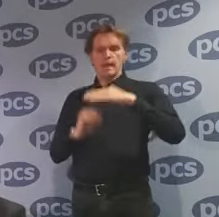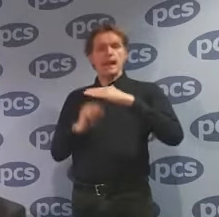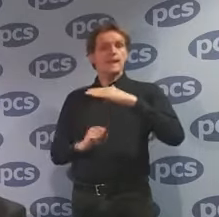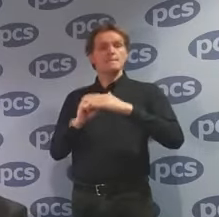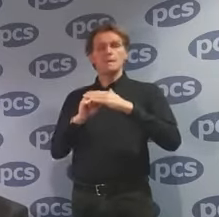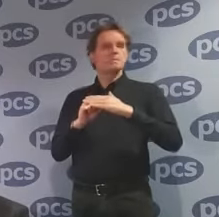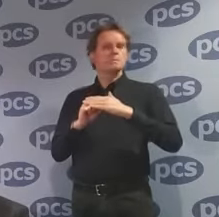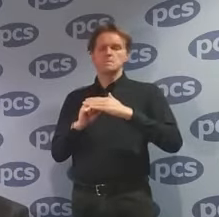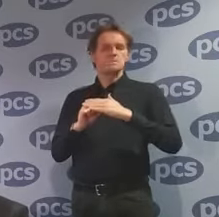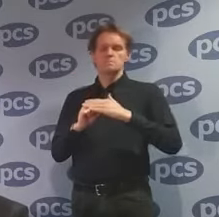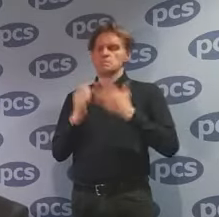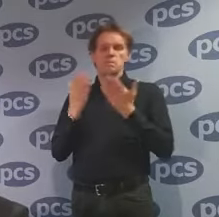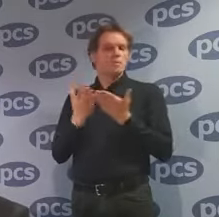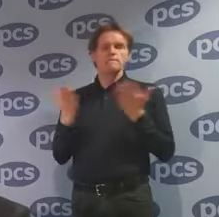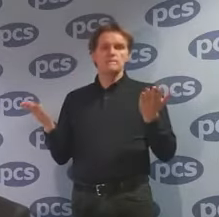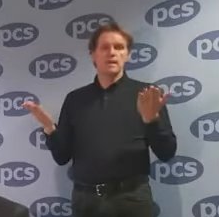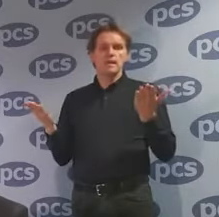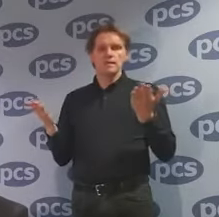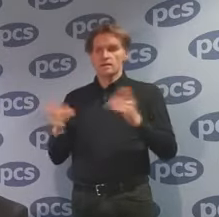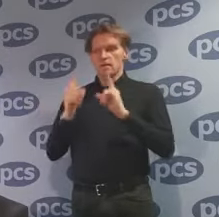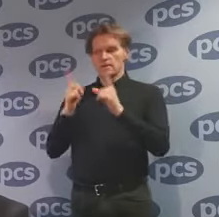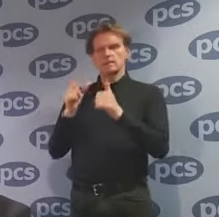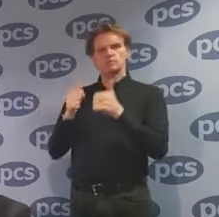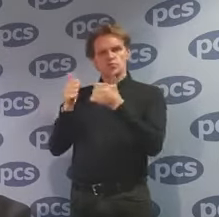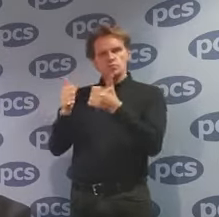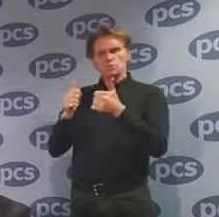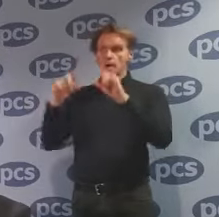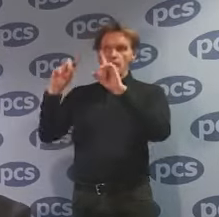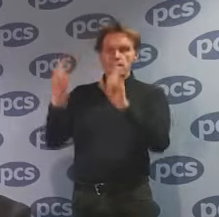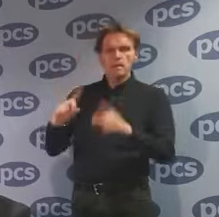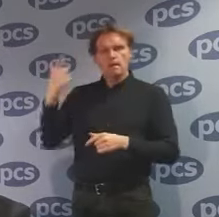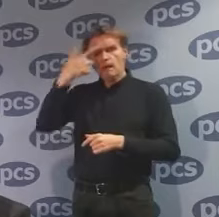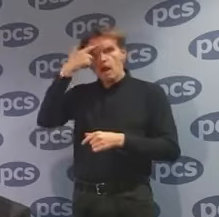get in the past and actually I think it's a to my mind we can be very